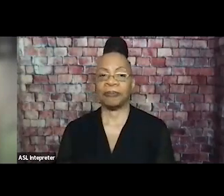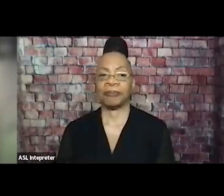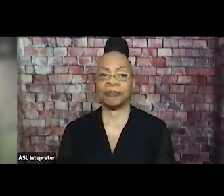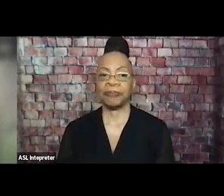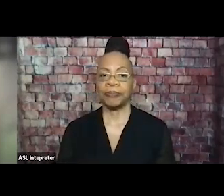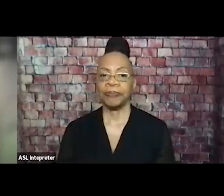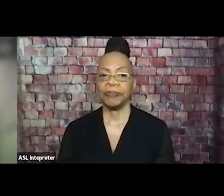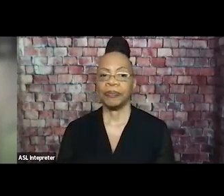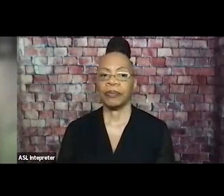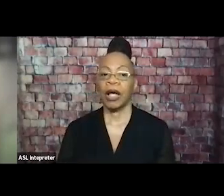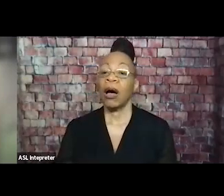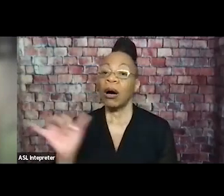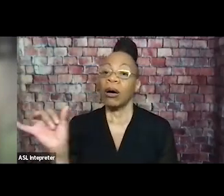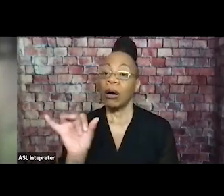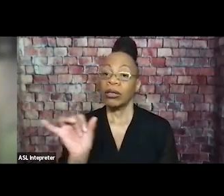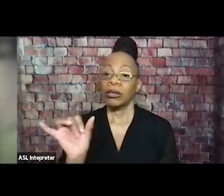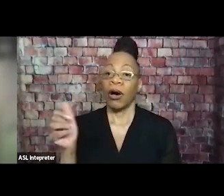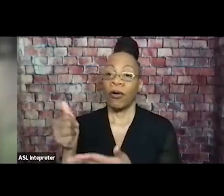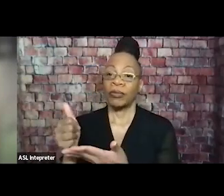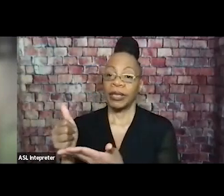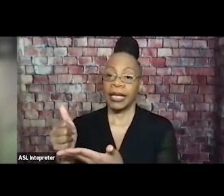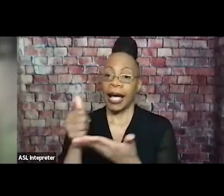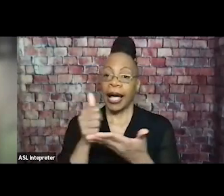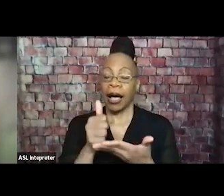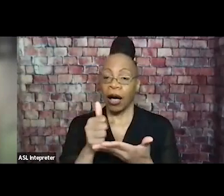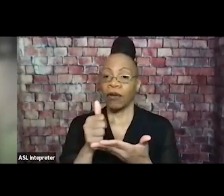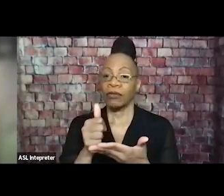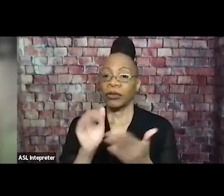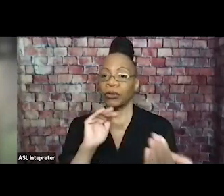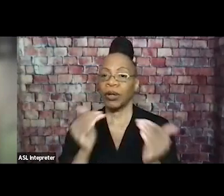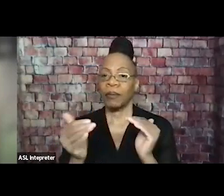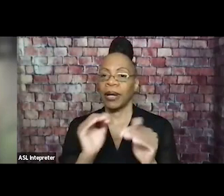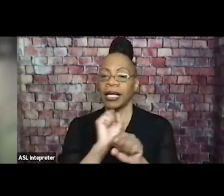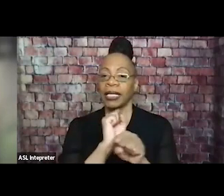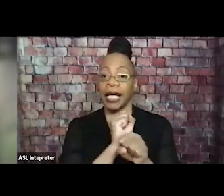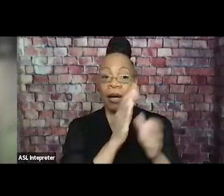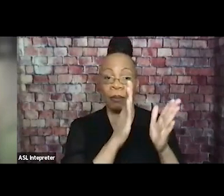It's also helpful to compare the employer perspective with the applicant's perspective.